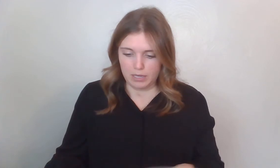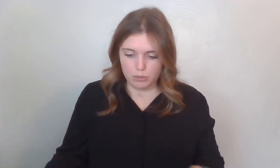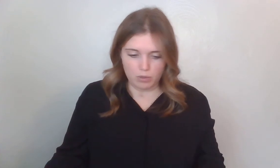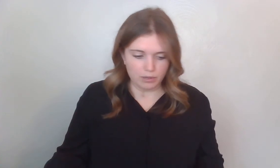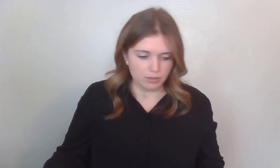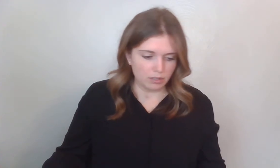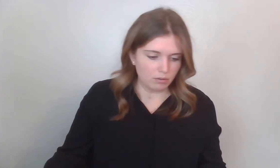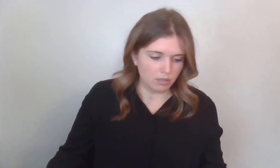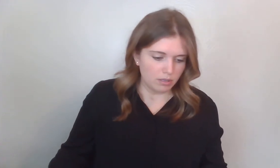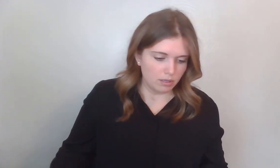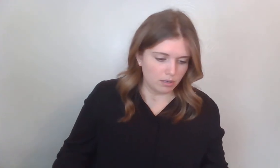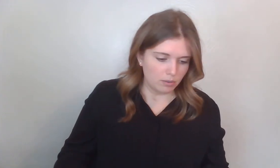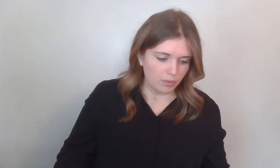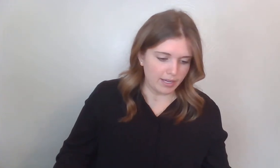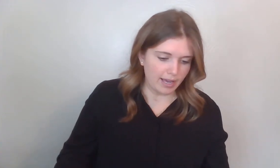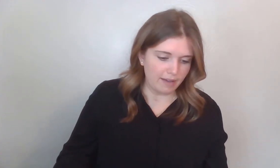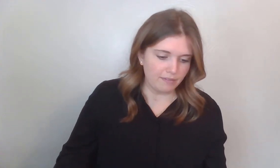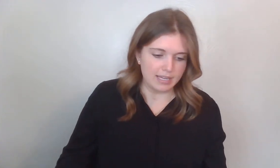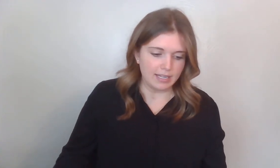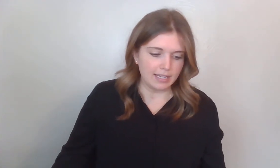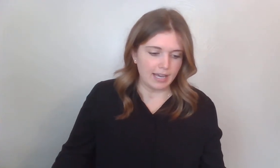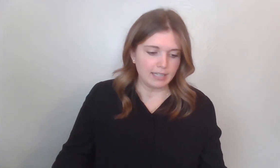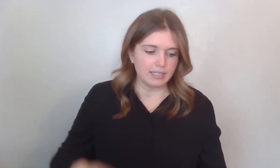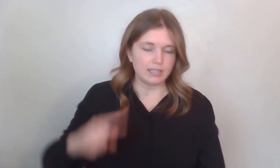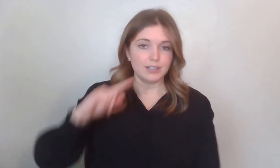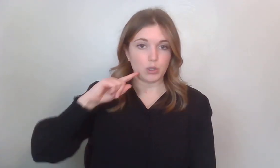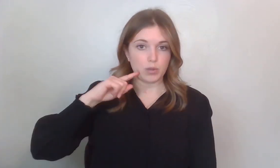Page 102 We have eating candy so